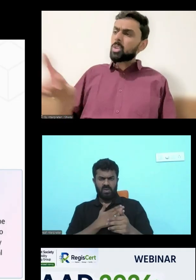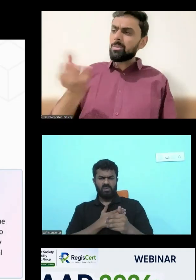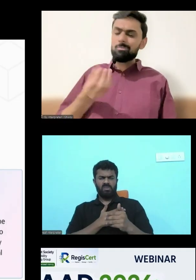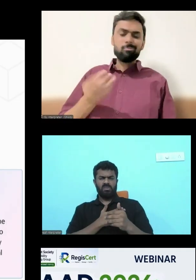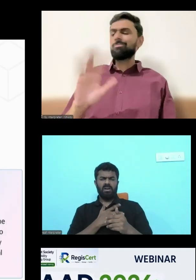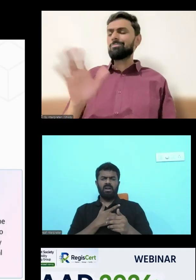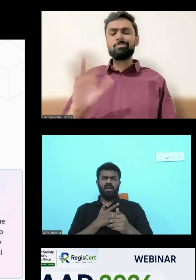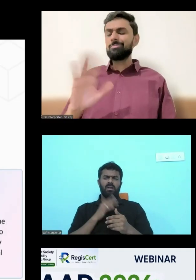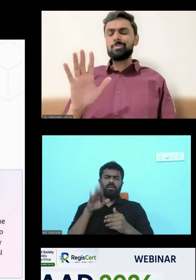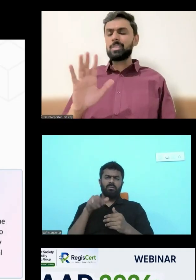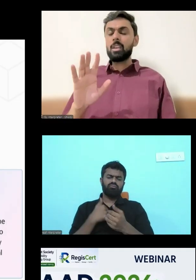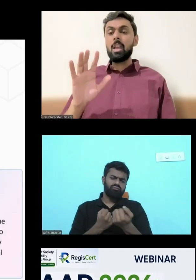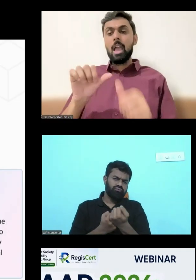model, we can go with that.